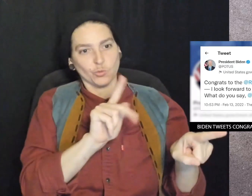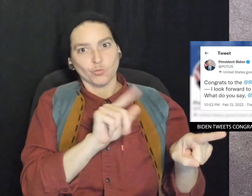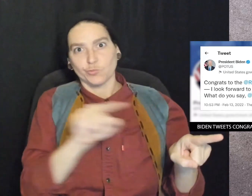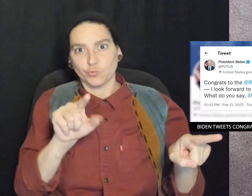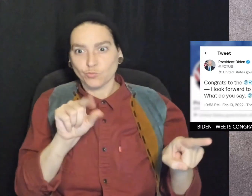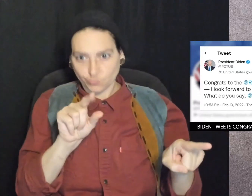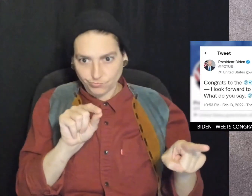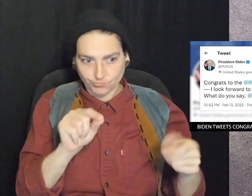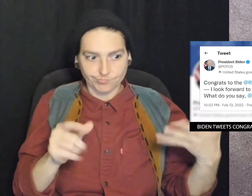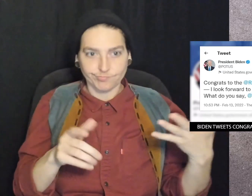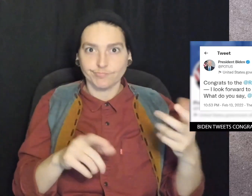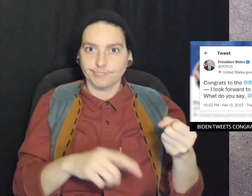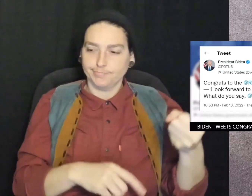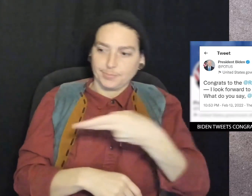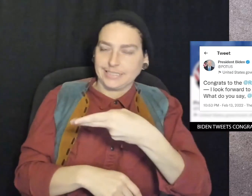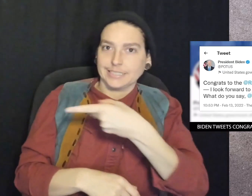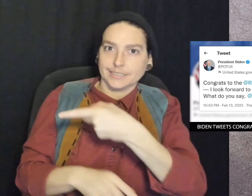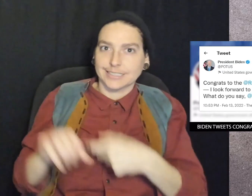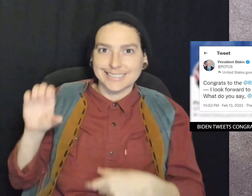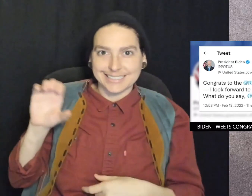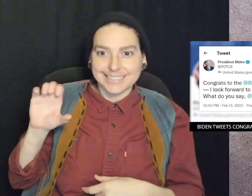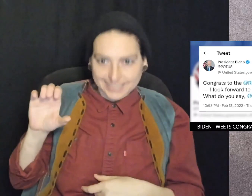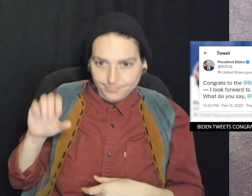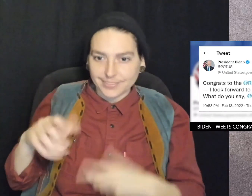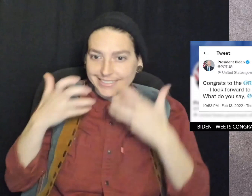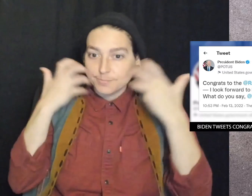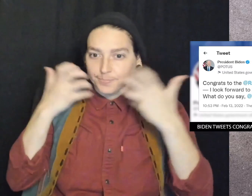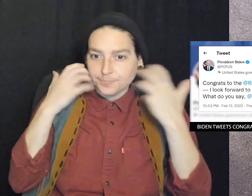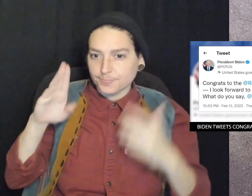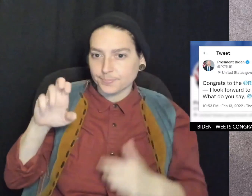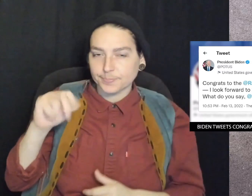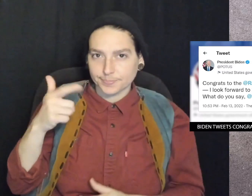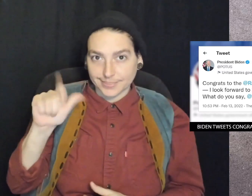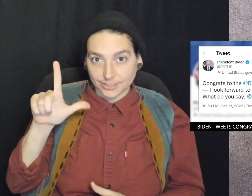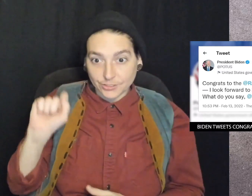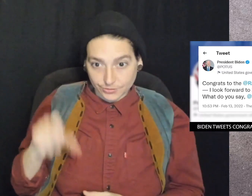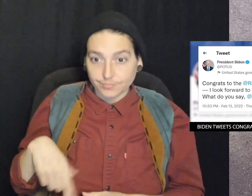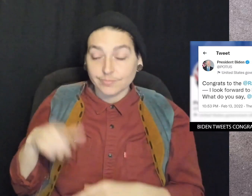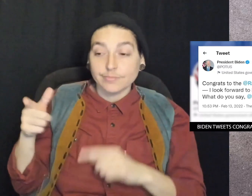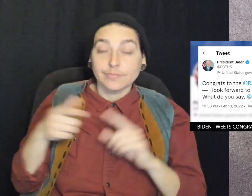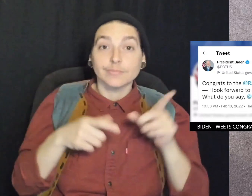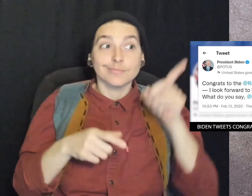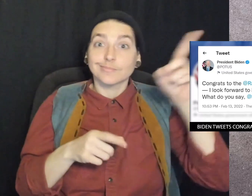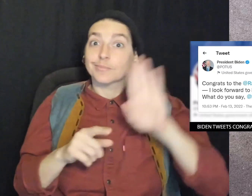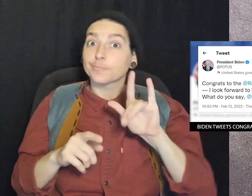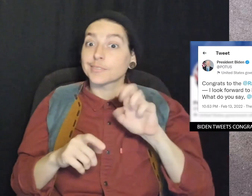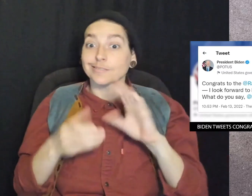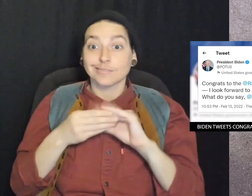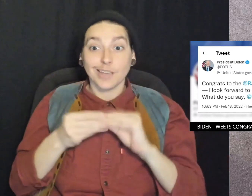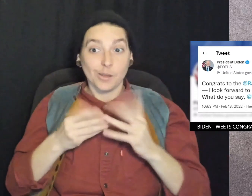Biden tweeted congratulations to the LA Rams on their 23 to 20 win over the Cincinnati Bengals